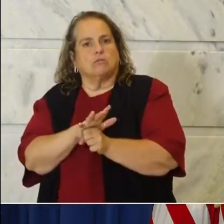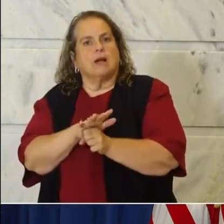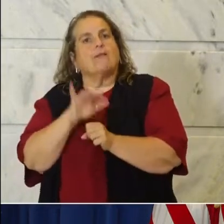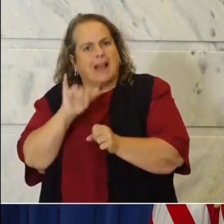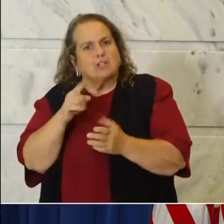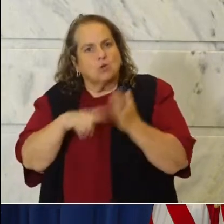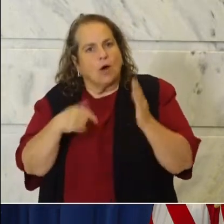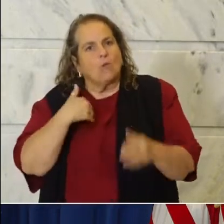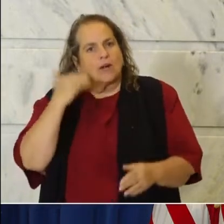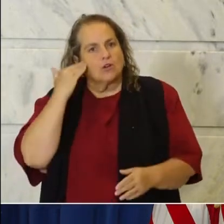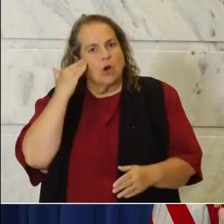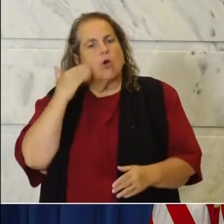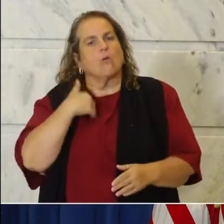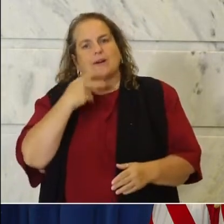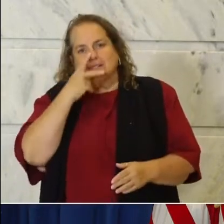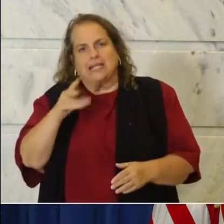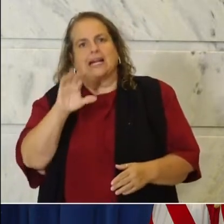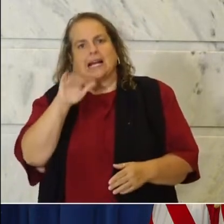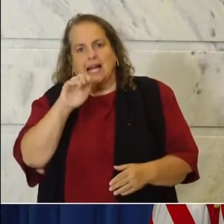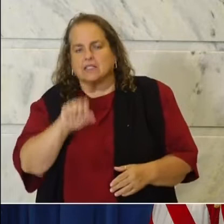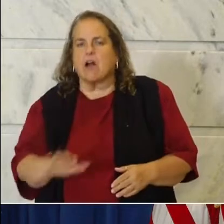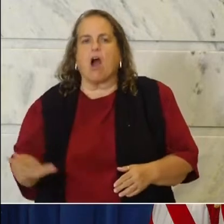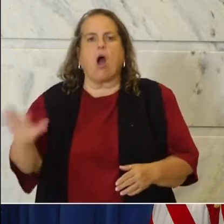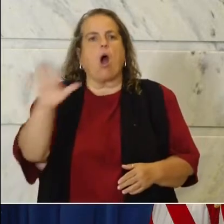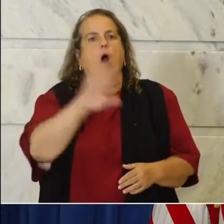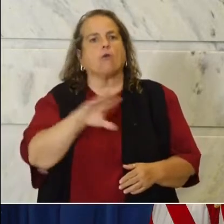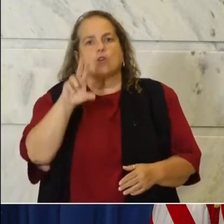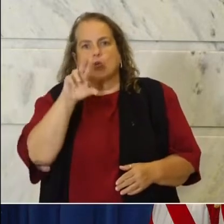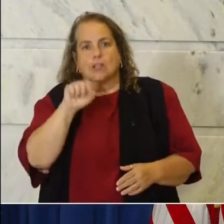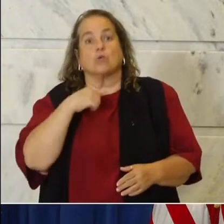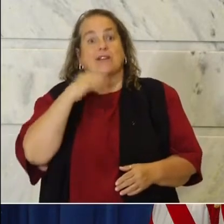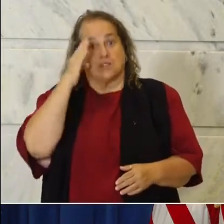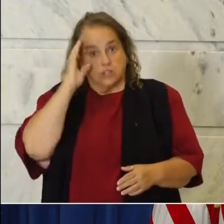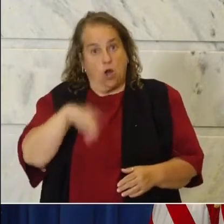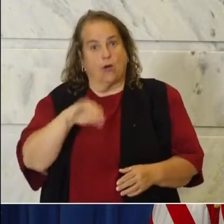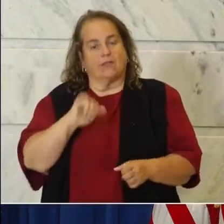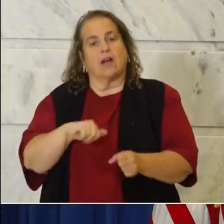more cases all across America. We know the Corona viruses is increasing. We